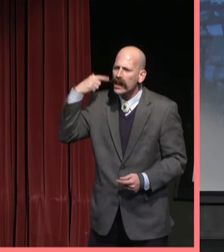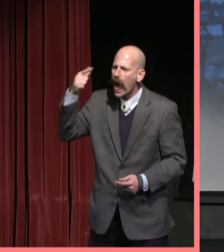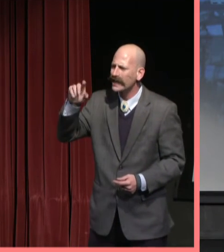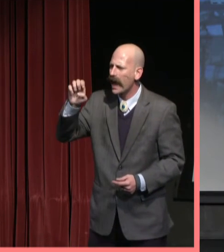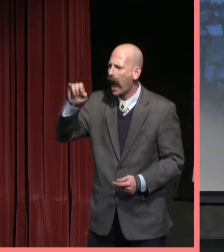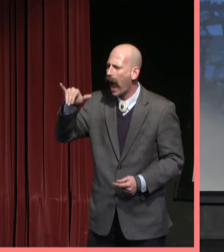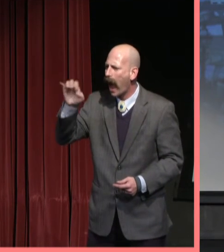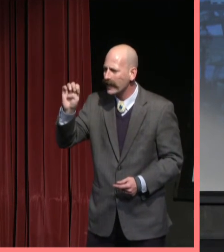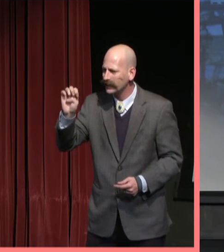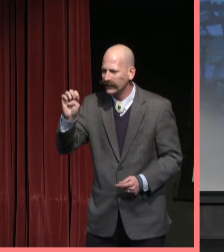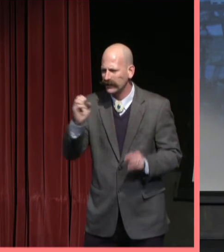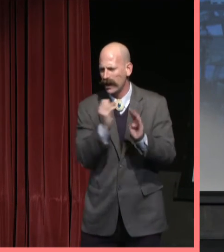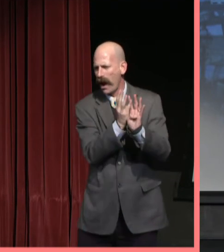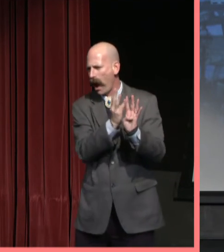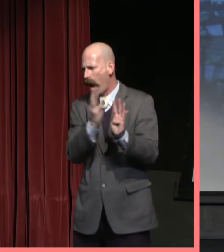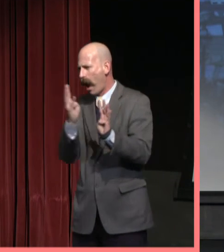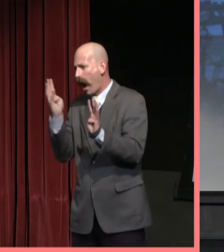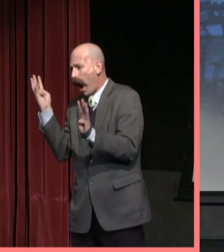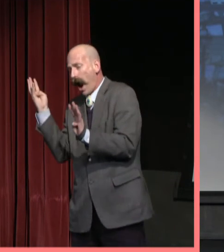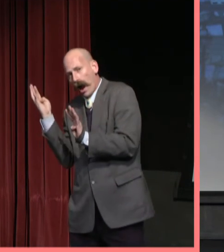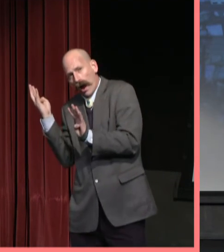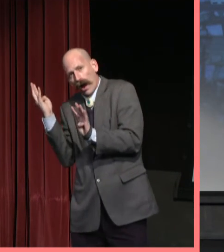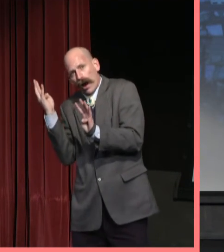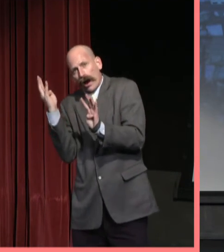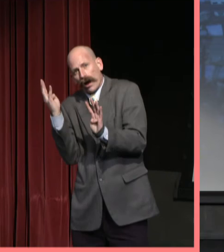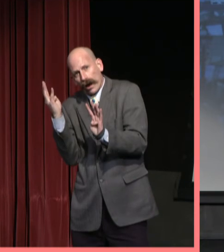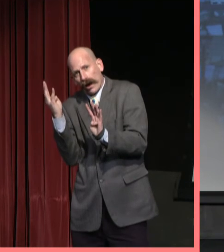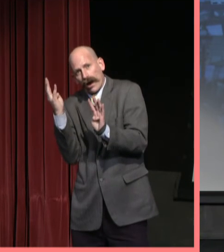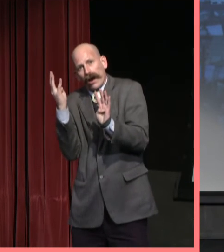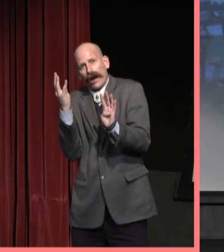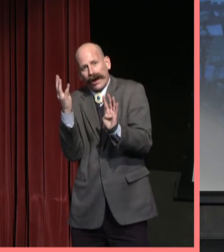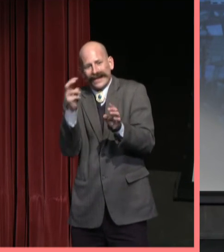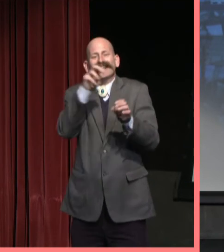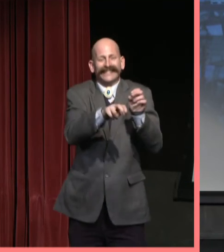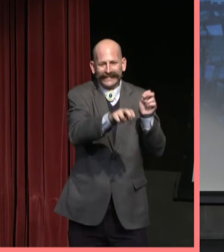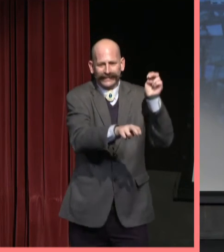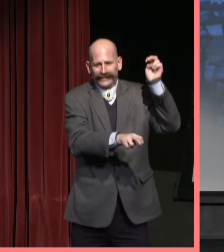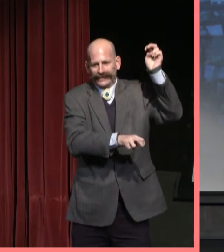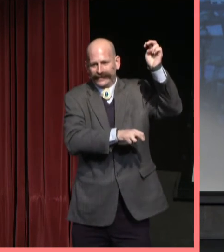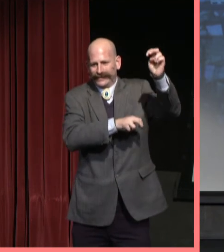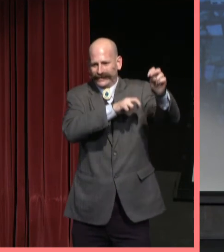People line up here for one hour waiting to get on the London Eye, with nothing to do.